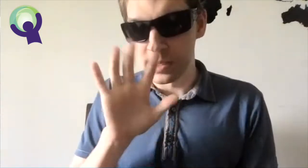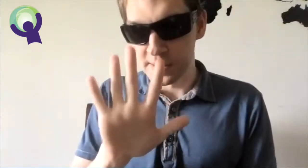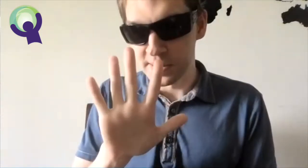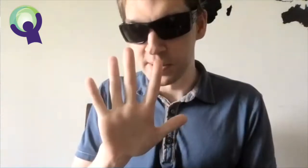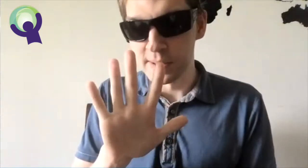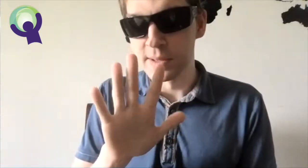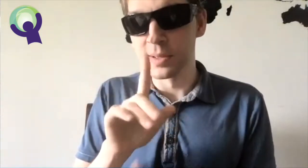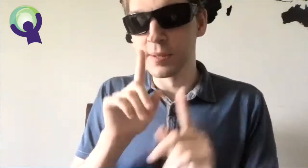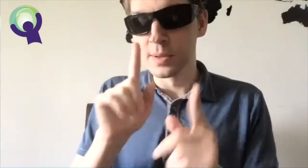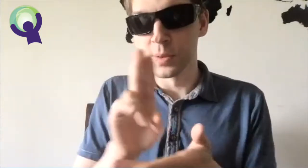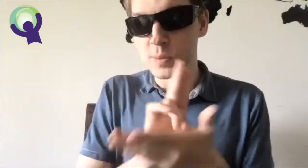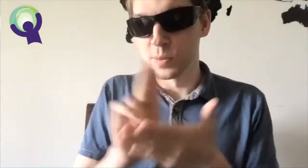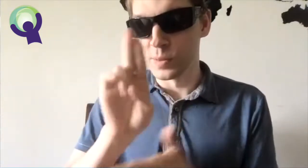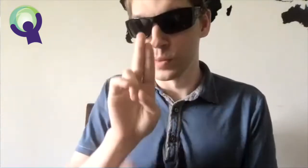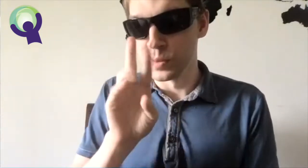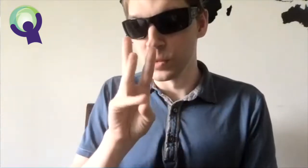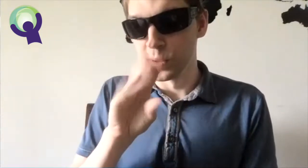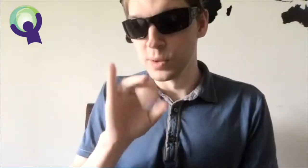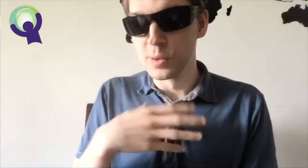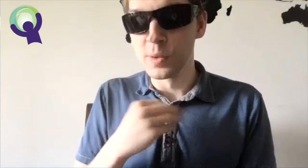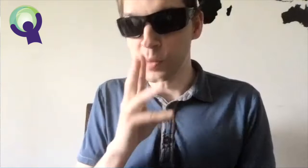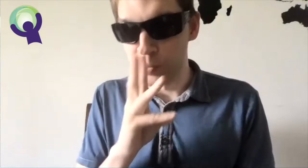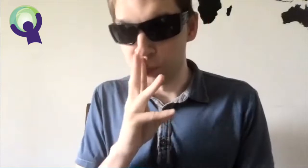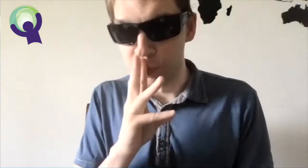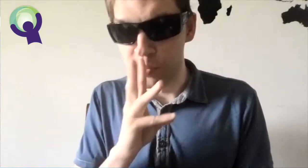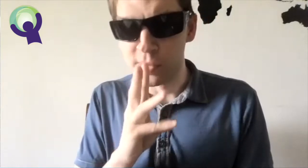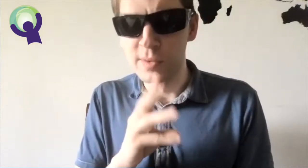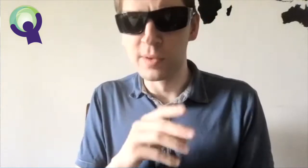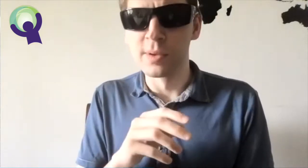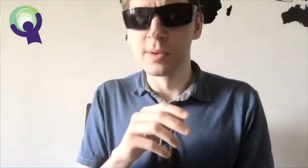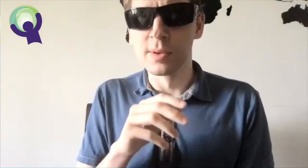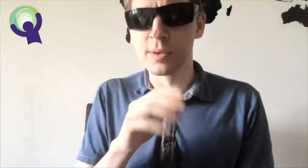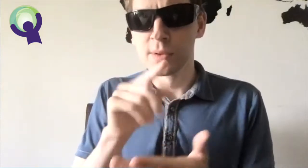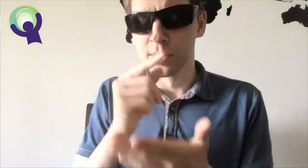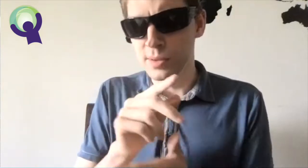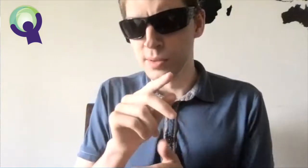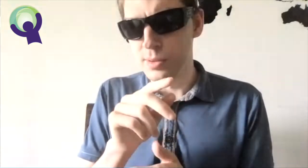in Wisconsin School for the Deaf before going to the blind school and after graduating